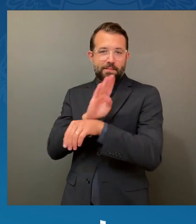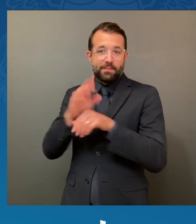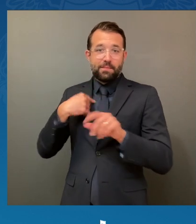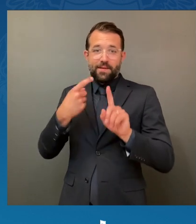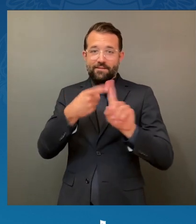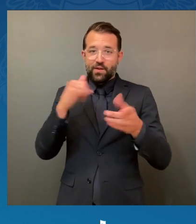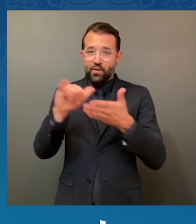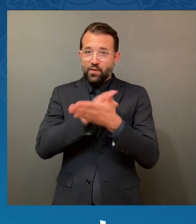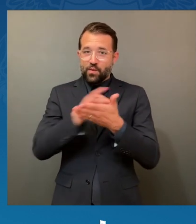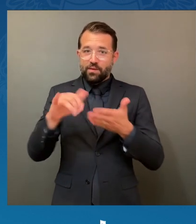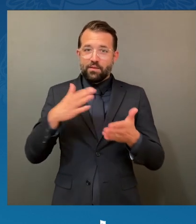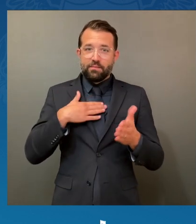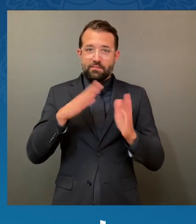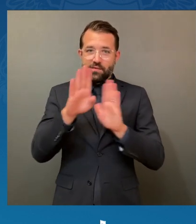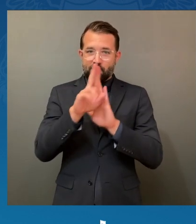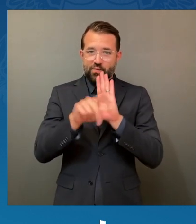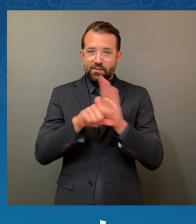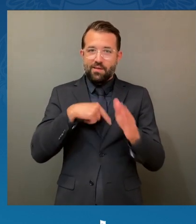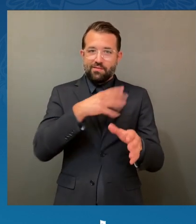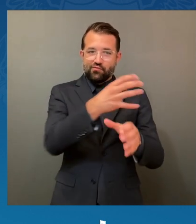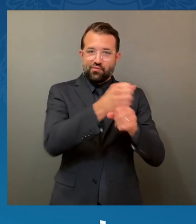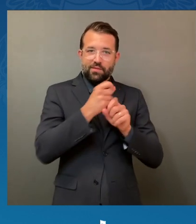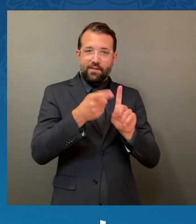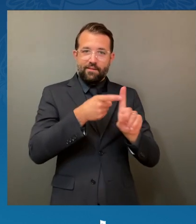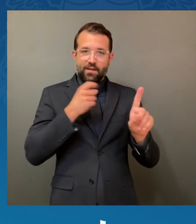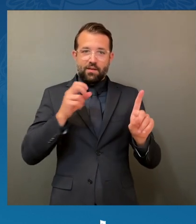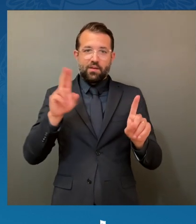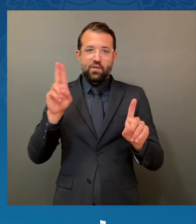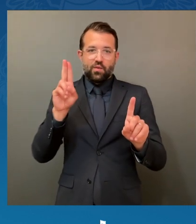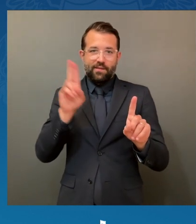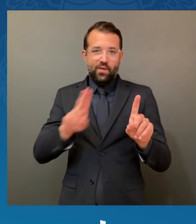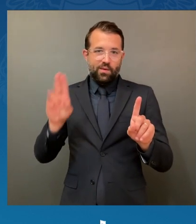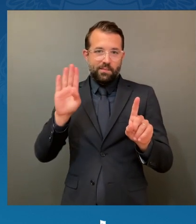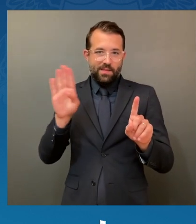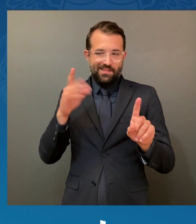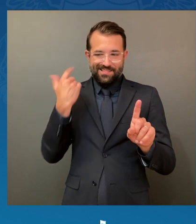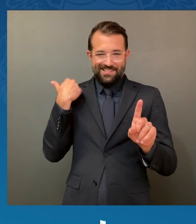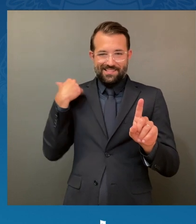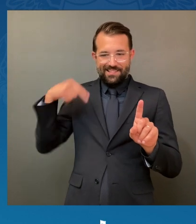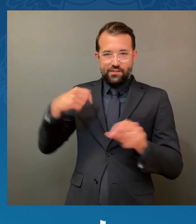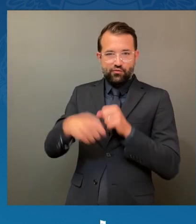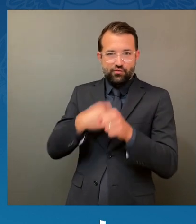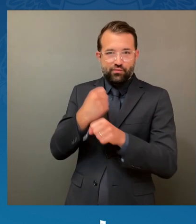in May of this year. I am also a first generation American whose parents came from India.